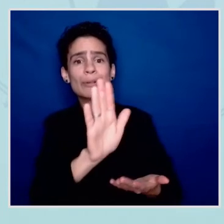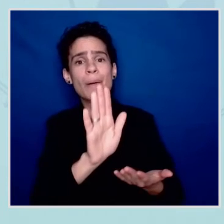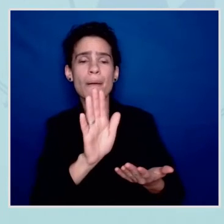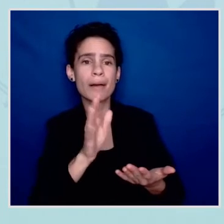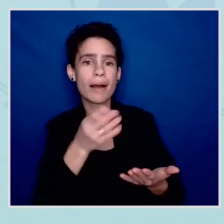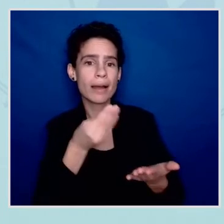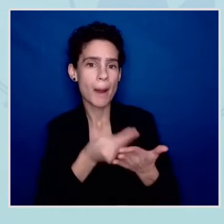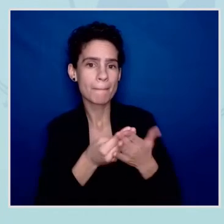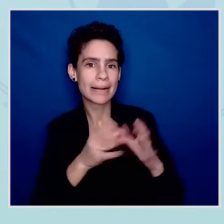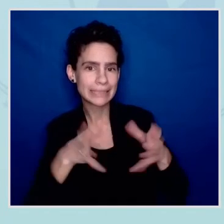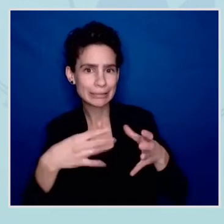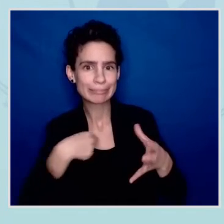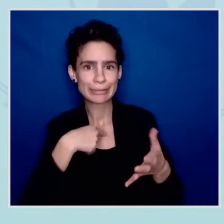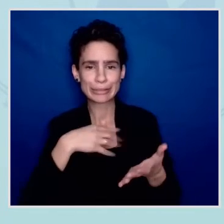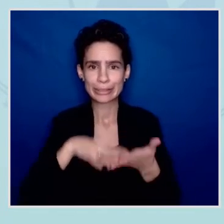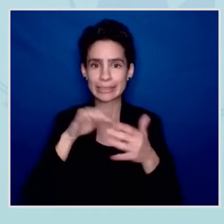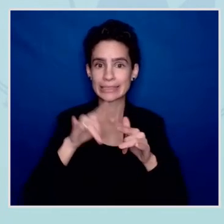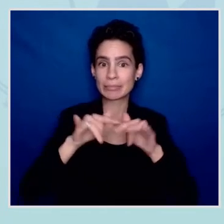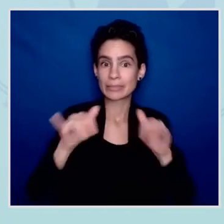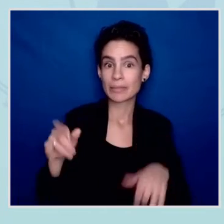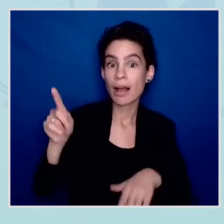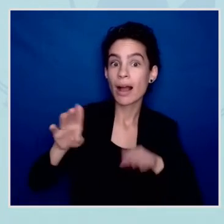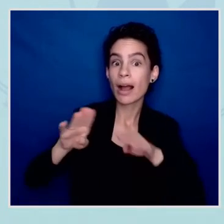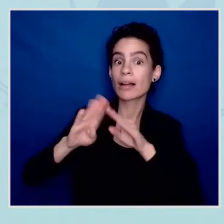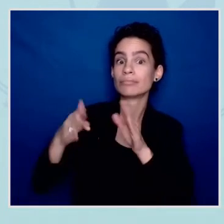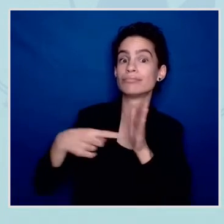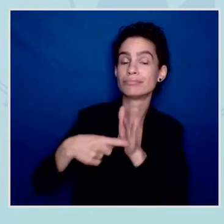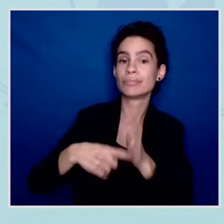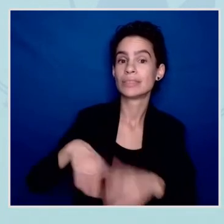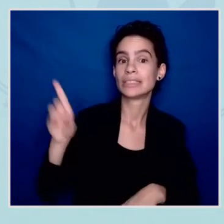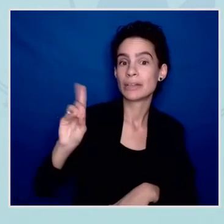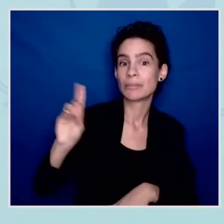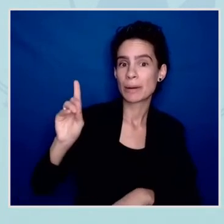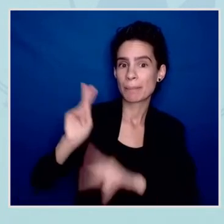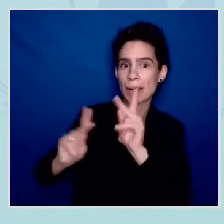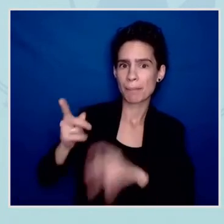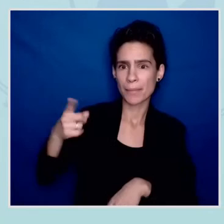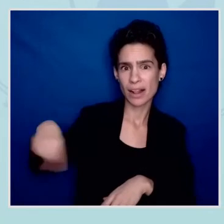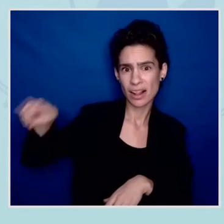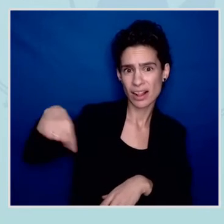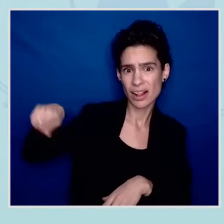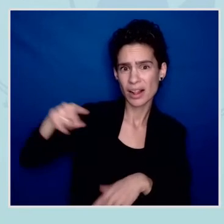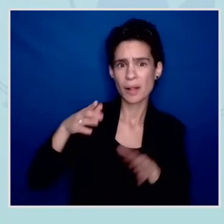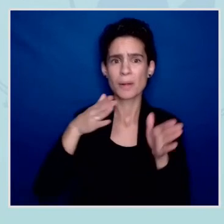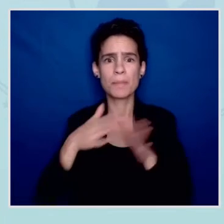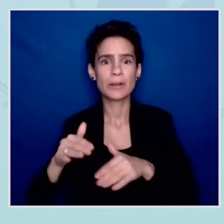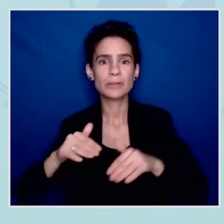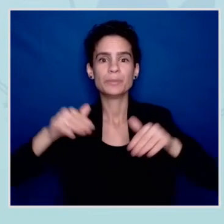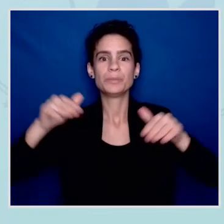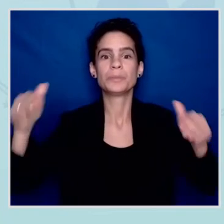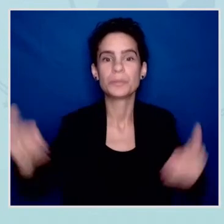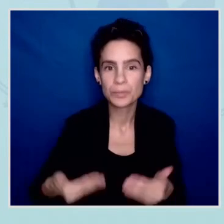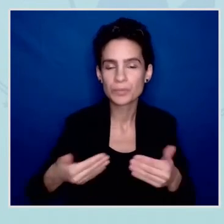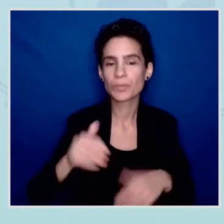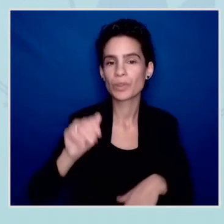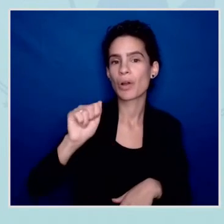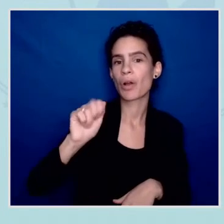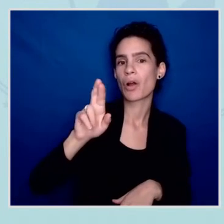MR. PRESIDENT-ELECT, WE'VE